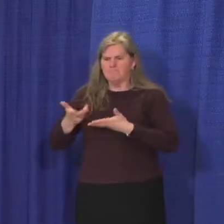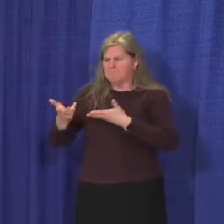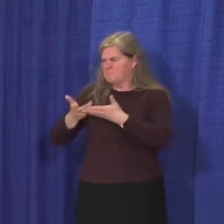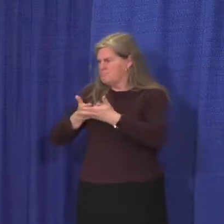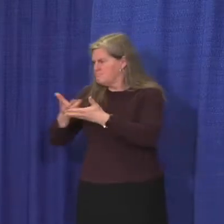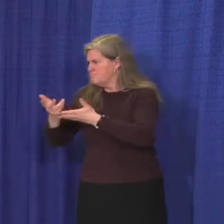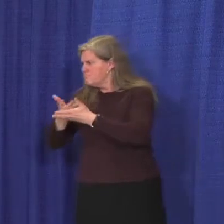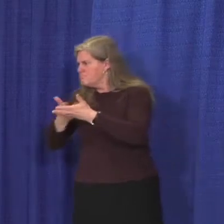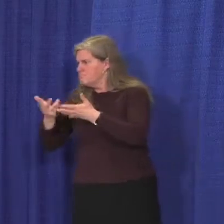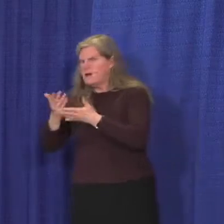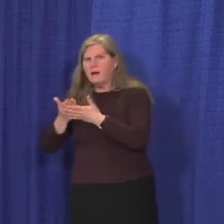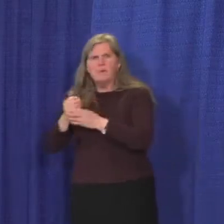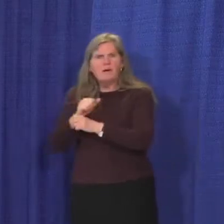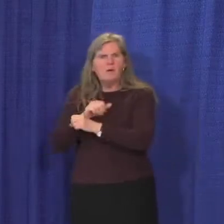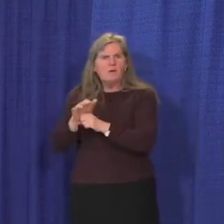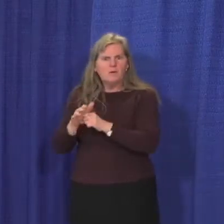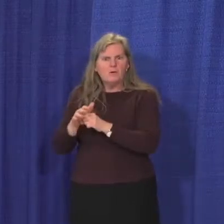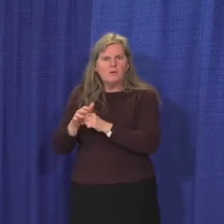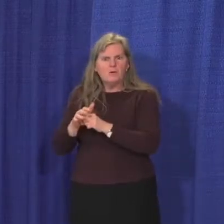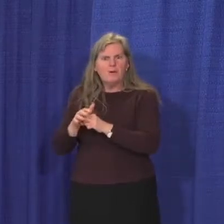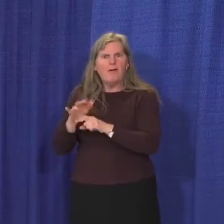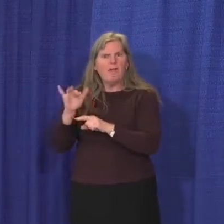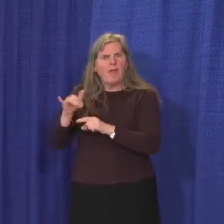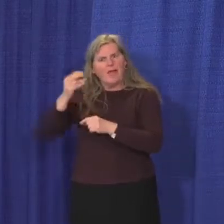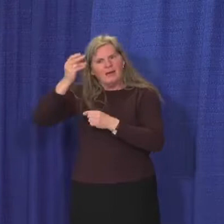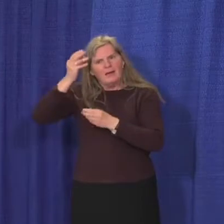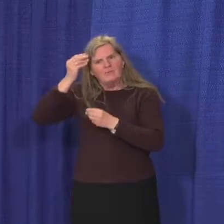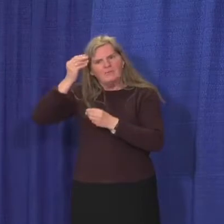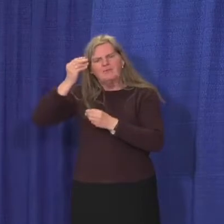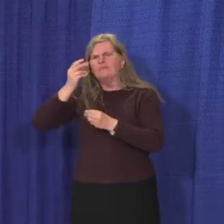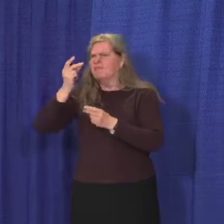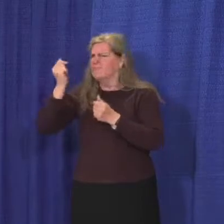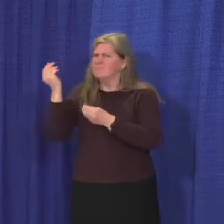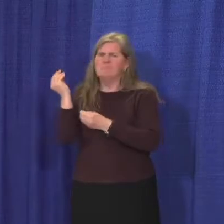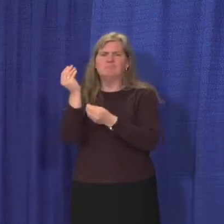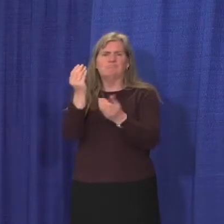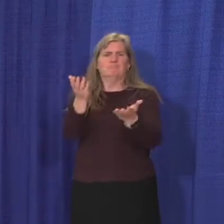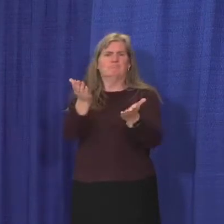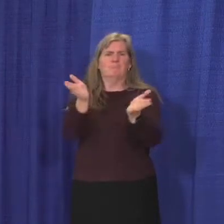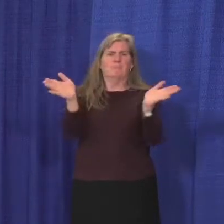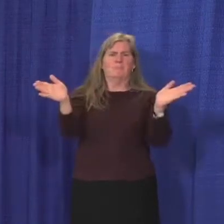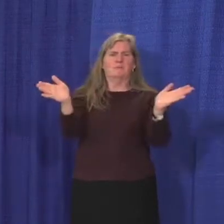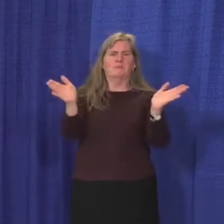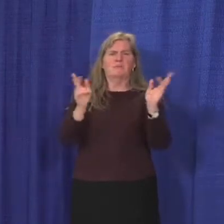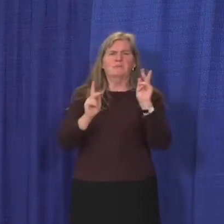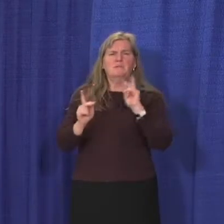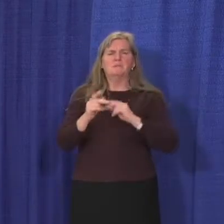community that information becomes writerly available immediately.